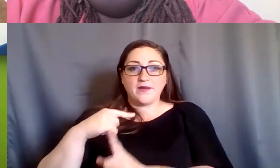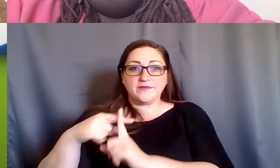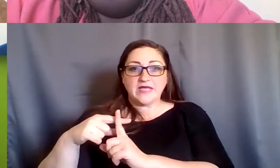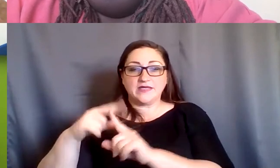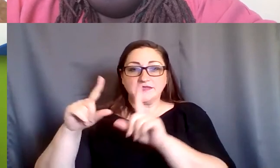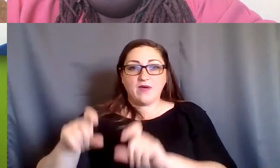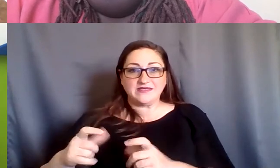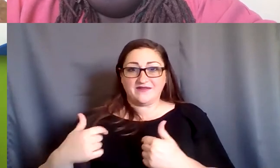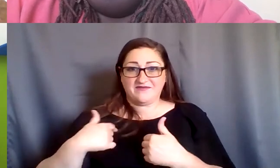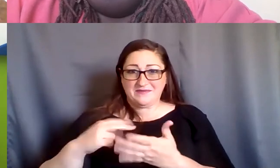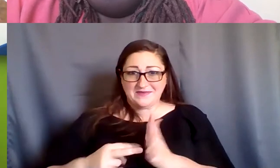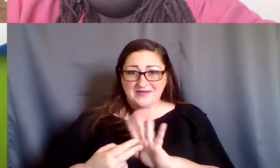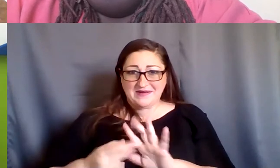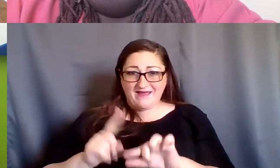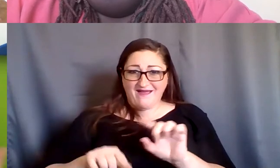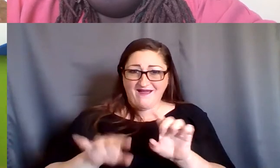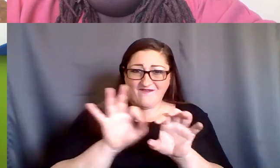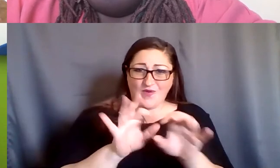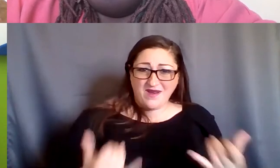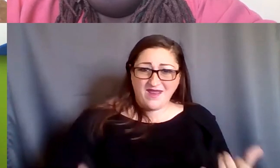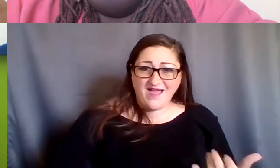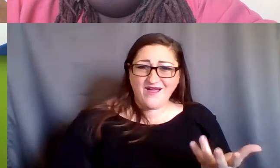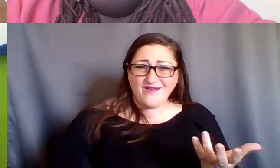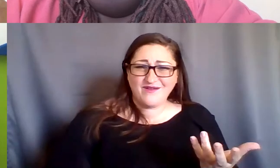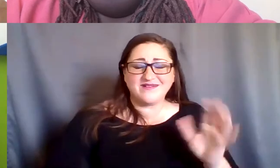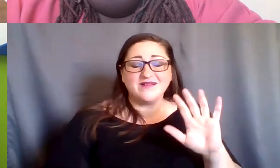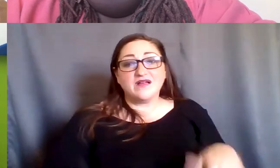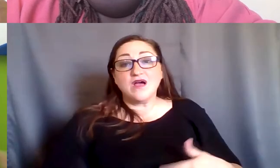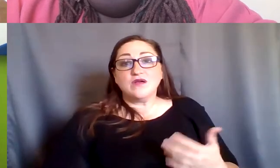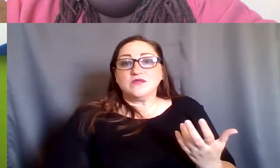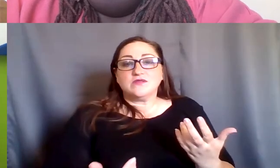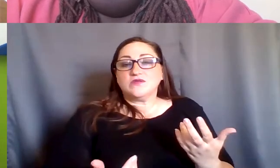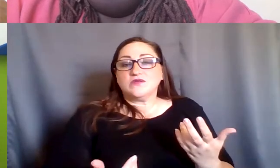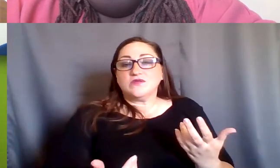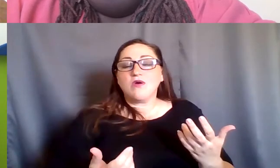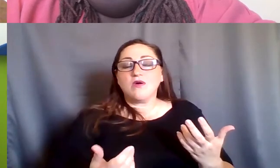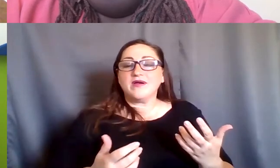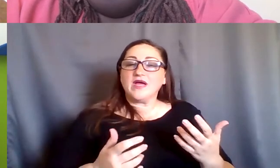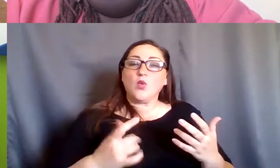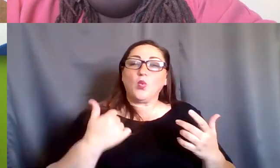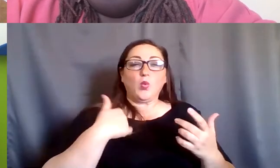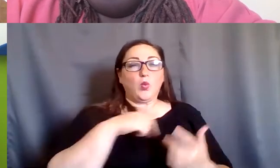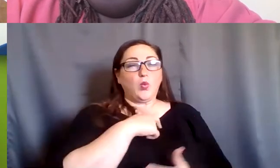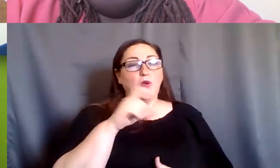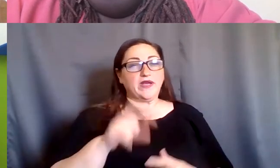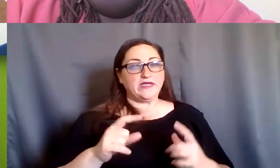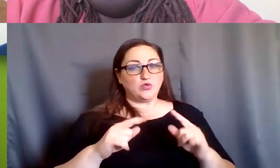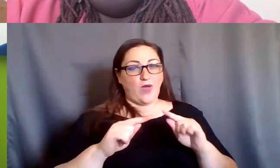and just create a broad range of options to try to make it work for as many people as possible.